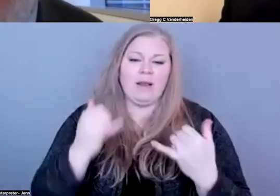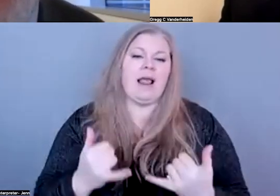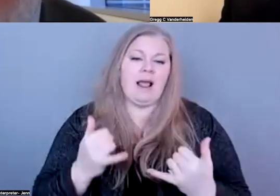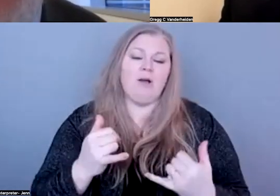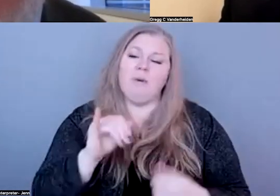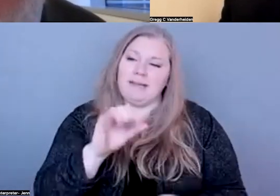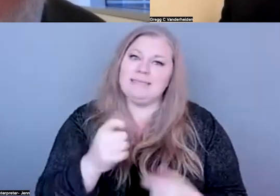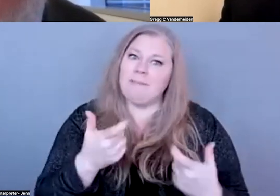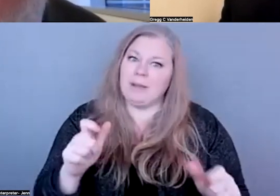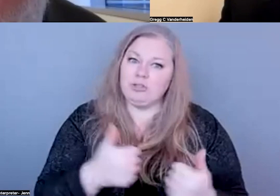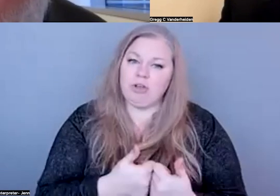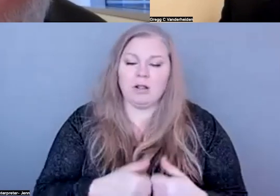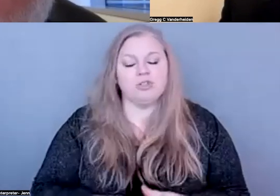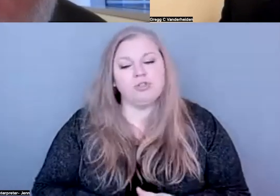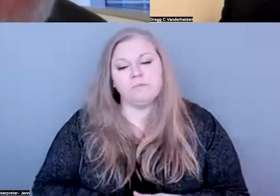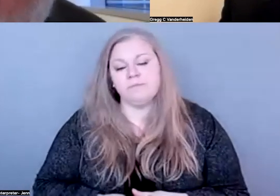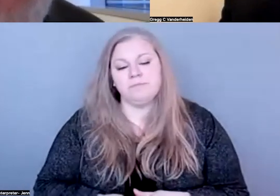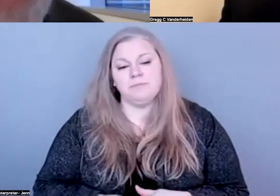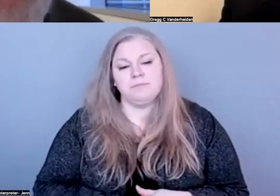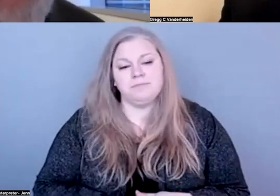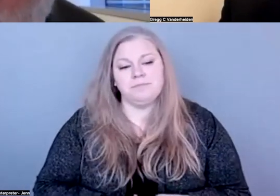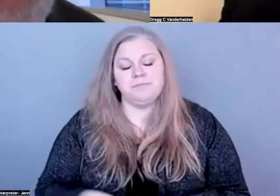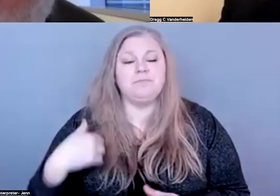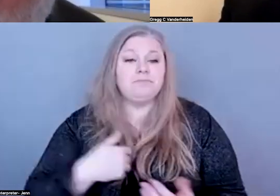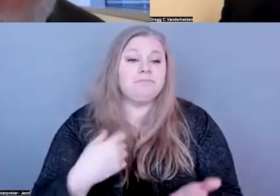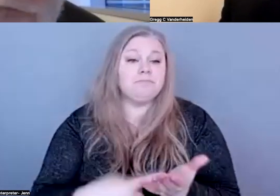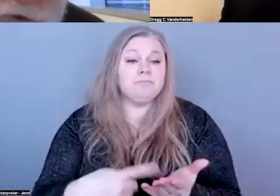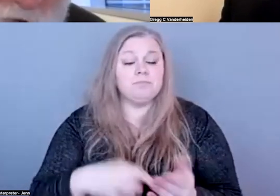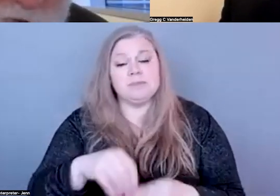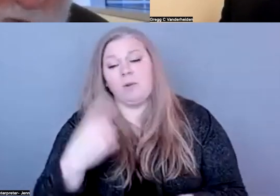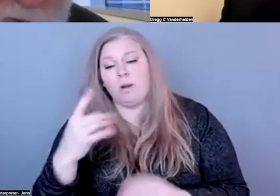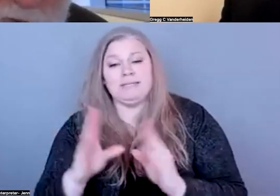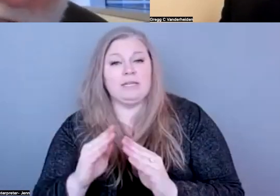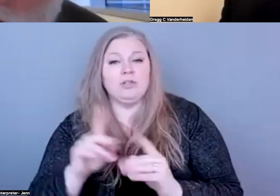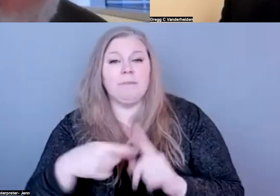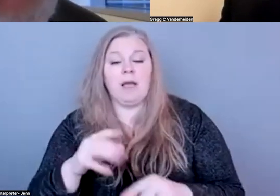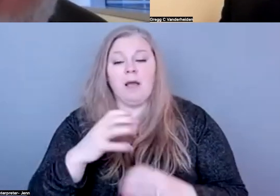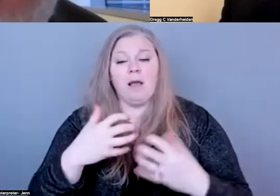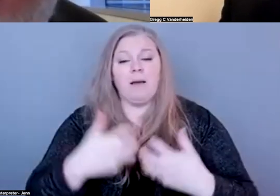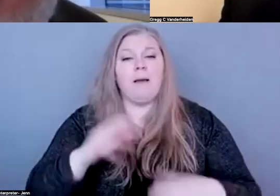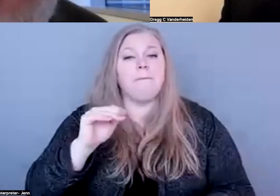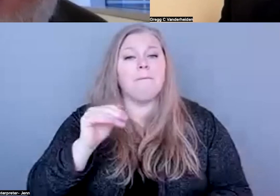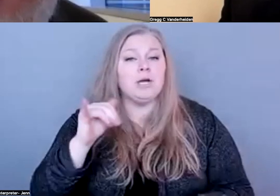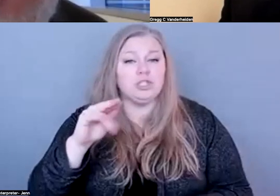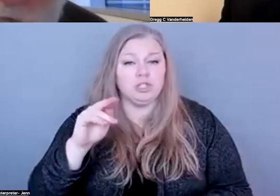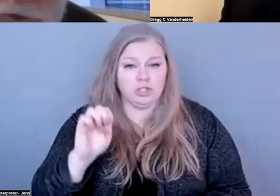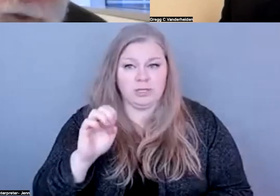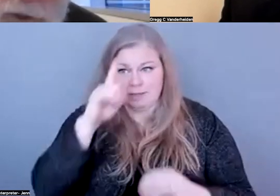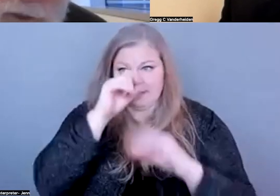We talked again, in another session on machine vision, and what is it that computers can see,